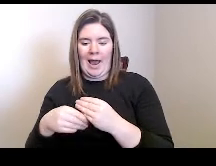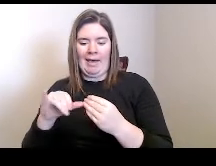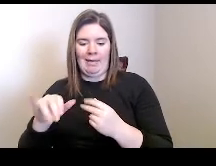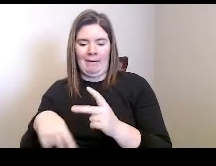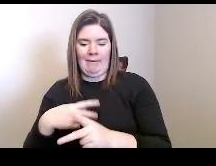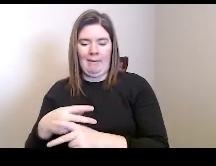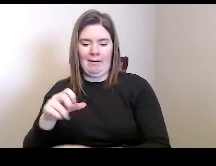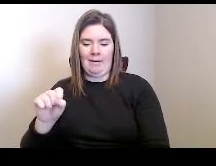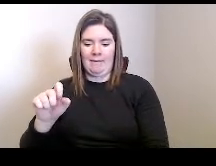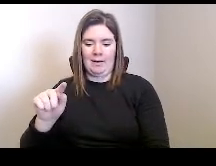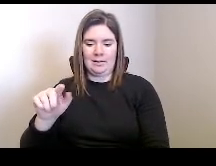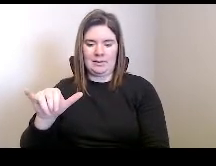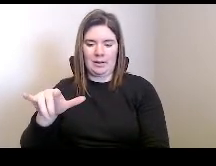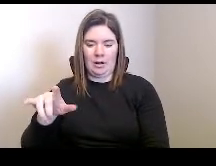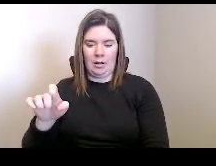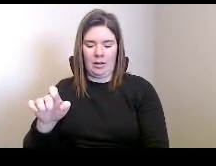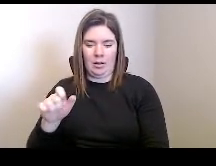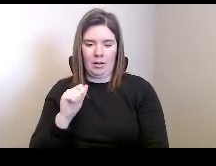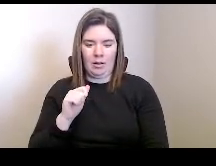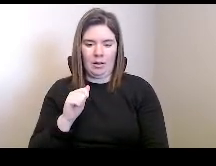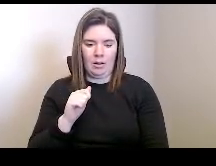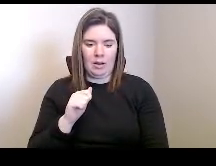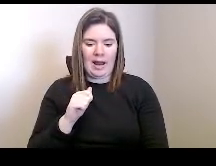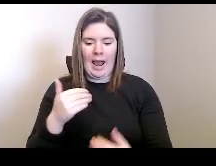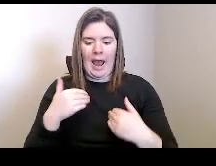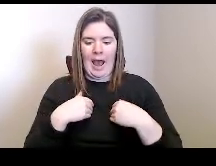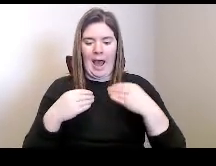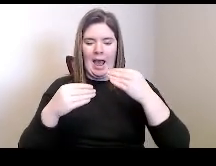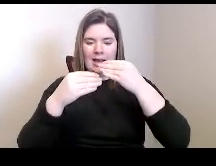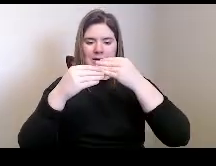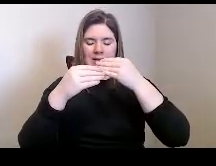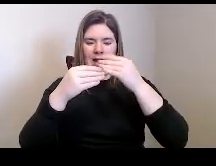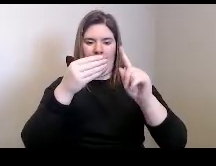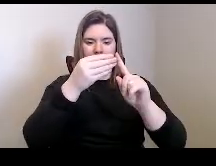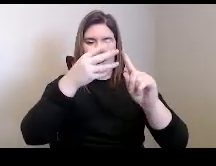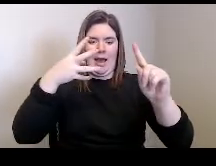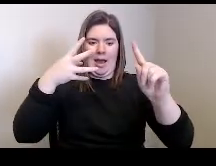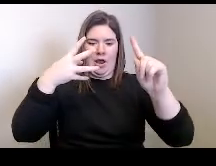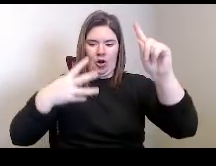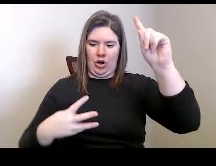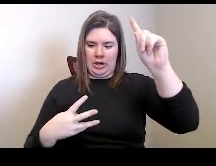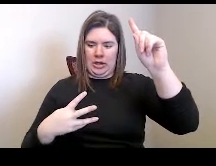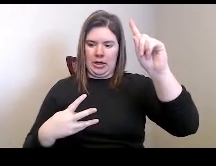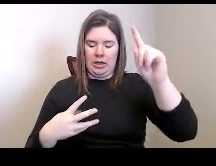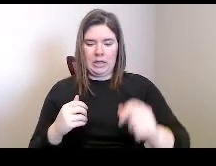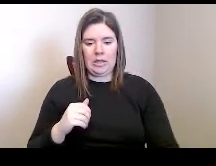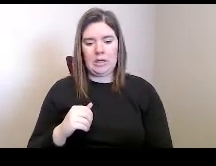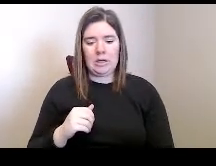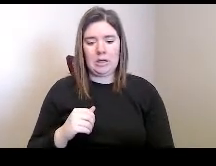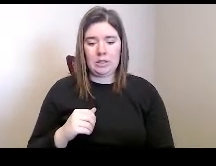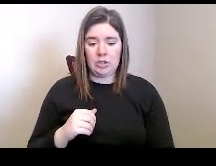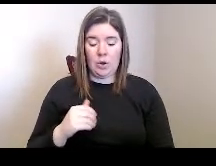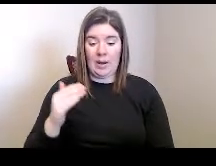And it creates a hierarchy. So, if I make a heading level 2, for example, my next paragraph starts with the word "overview" and it's going